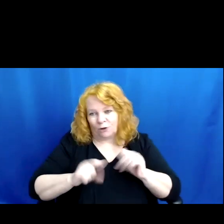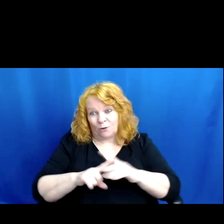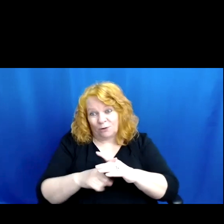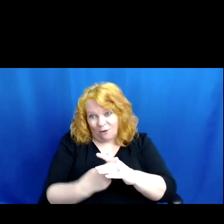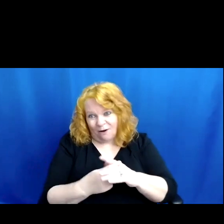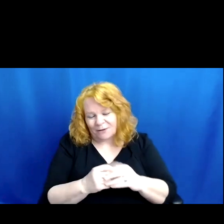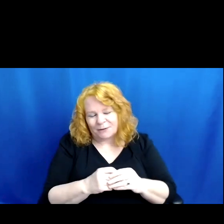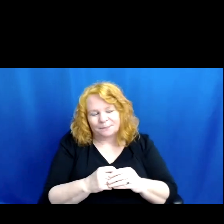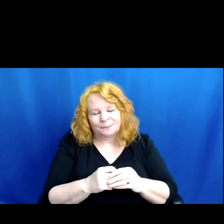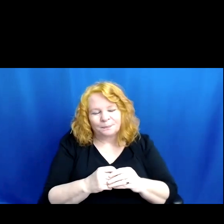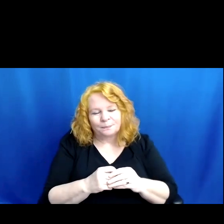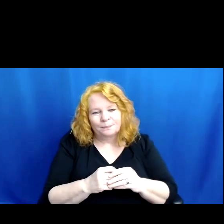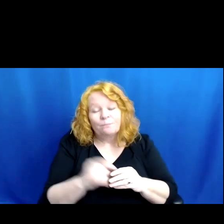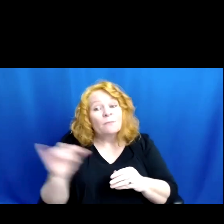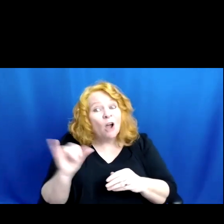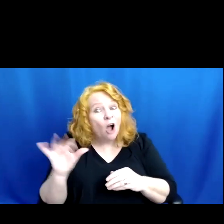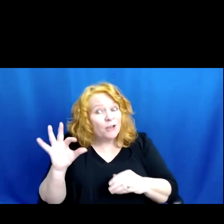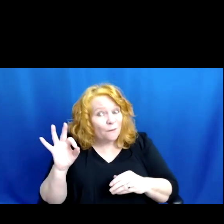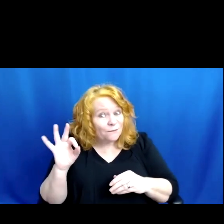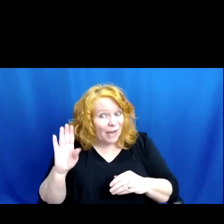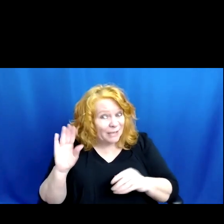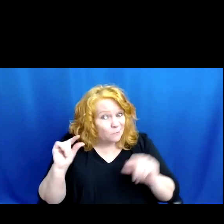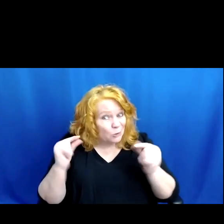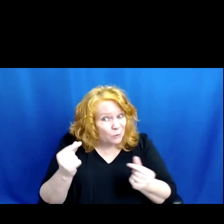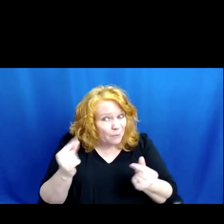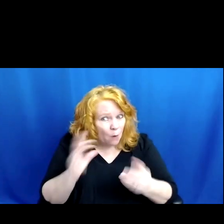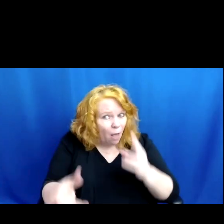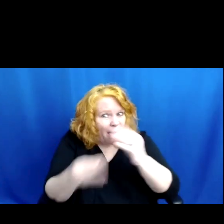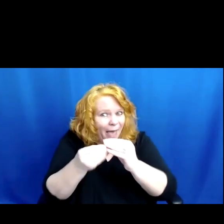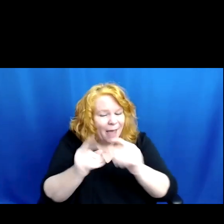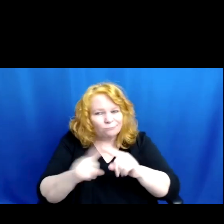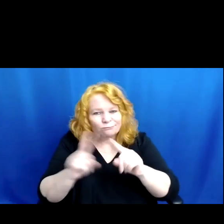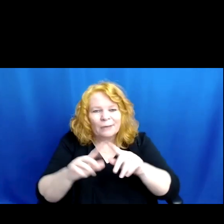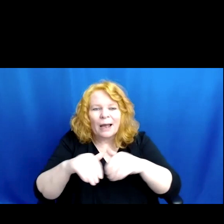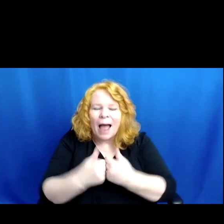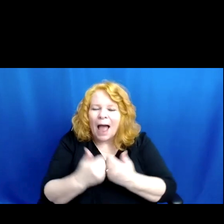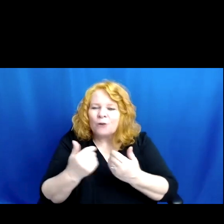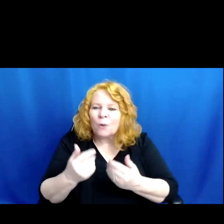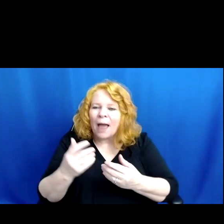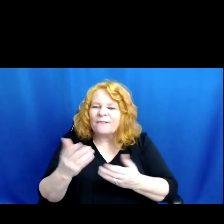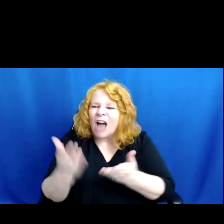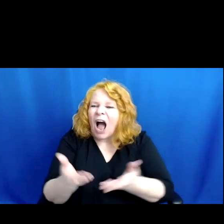I will also put in the Facebook group other ideas for collecting objects and other little things that perhaps relate to the show.